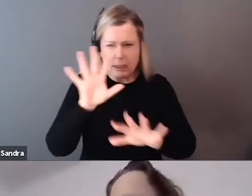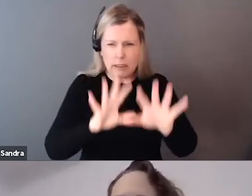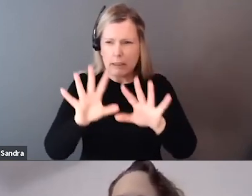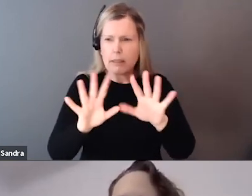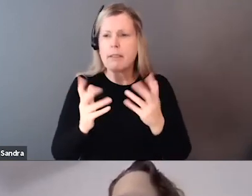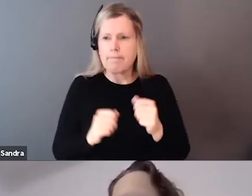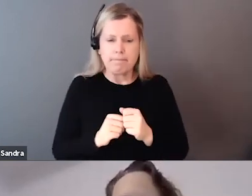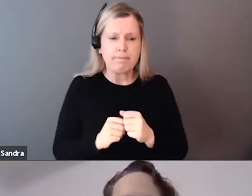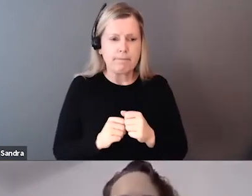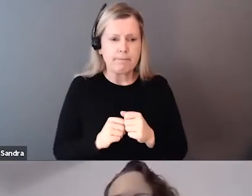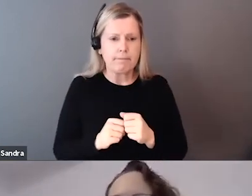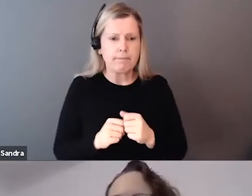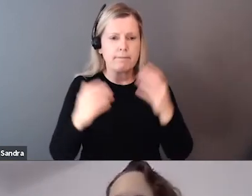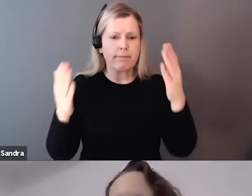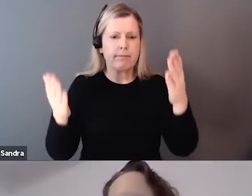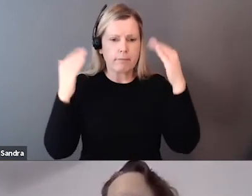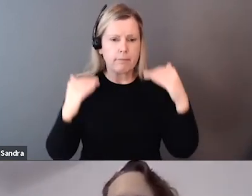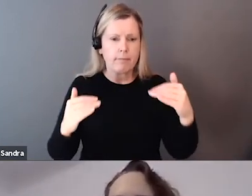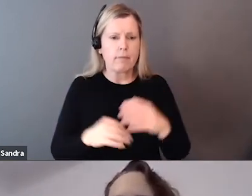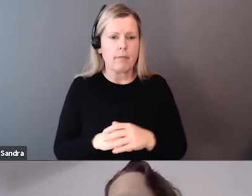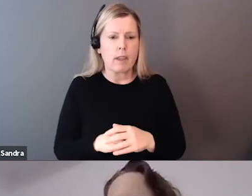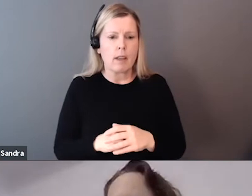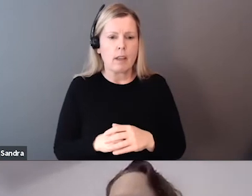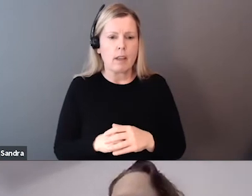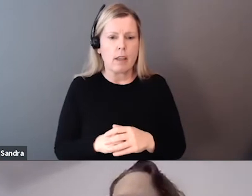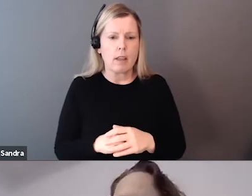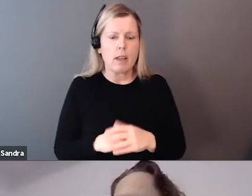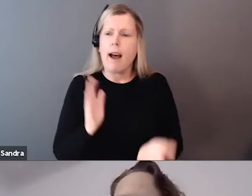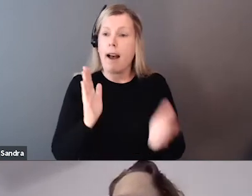Within return to work, it's very common to have a focus on functional abilities,